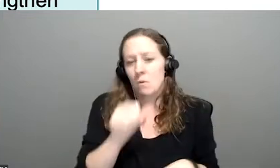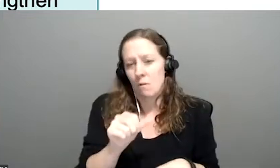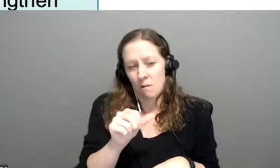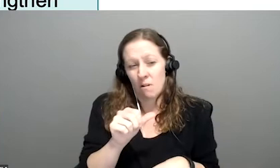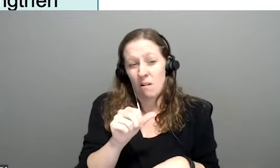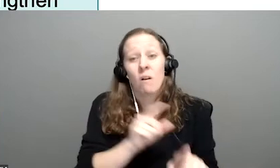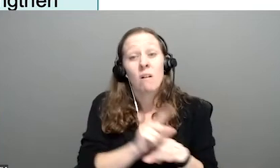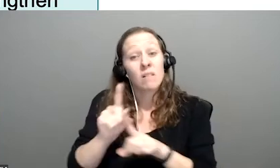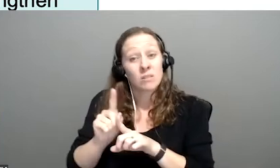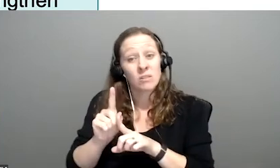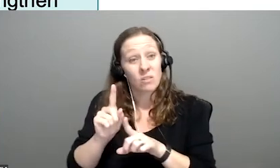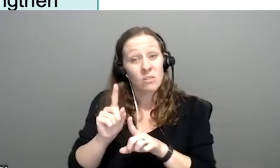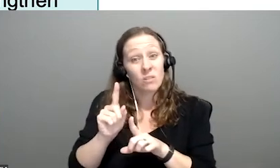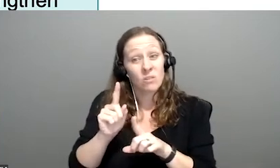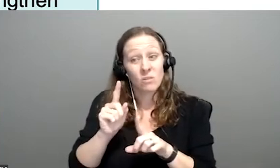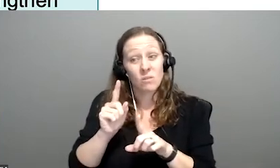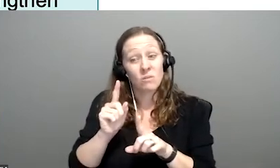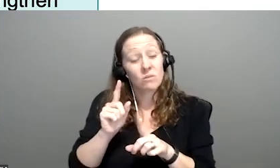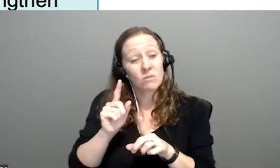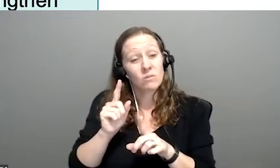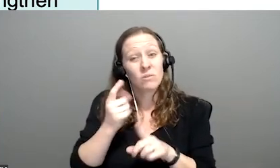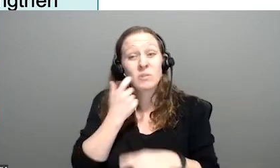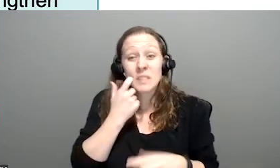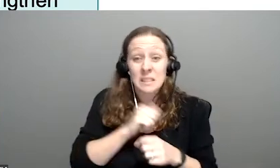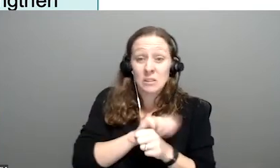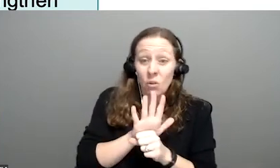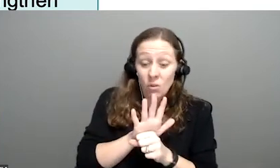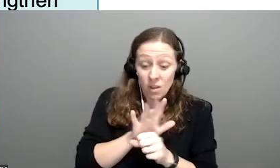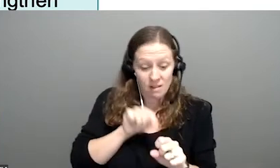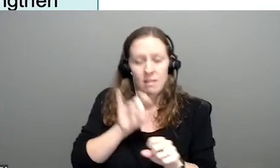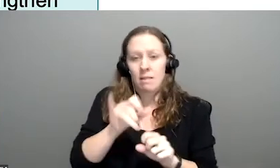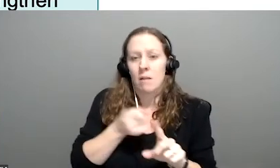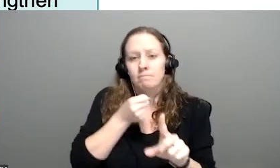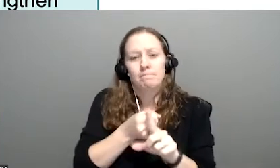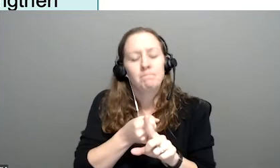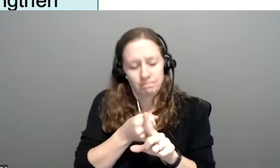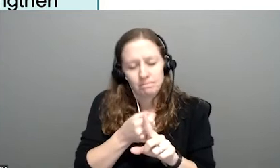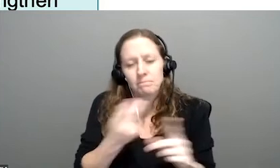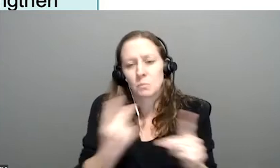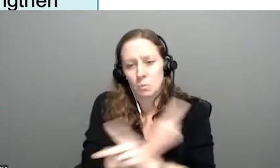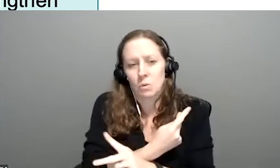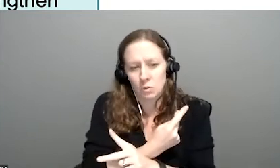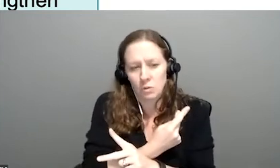of the pandemic. So, optimizing the economic potential of all Canadians, especially those